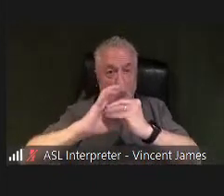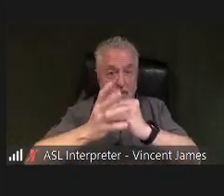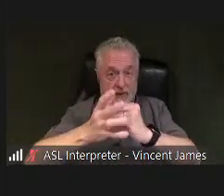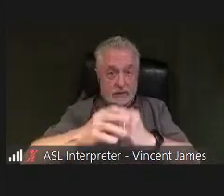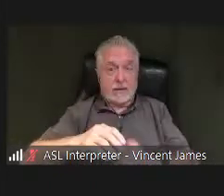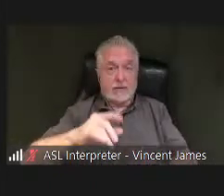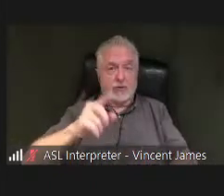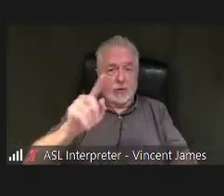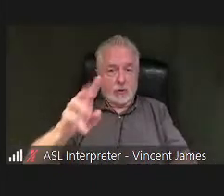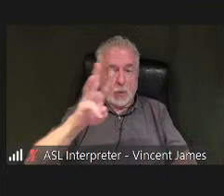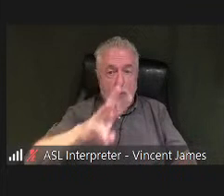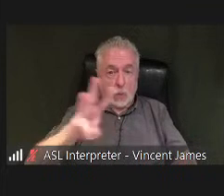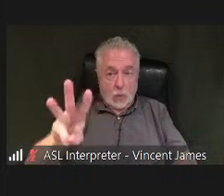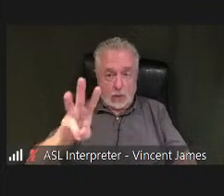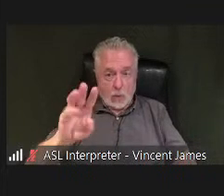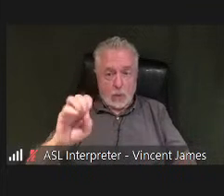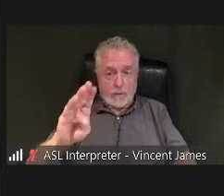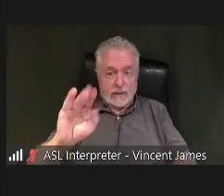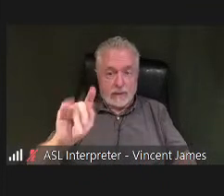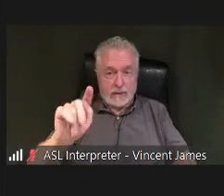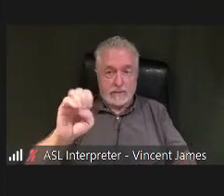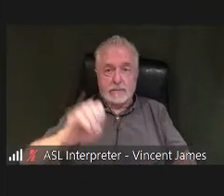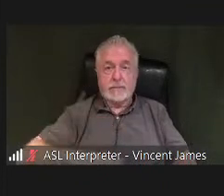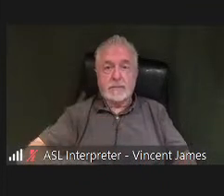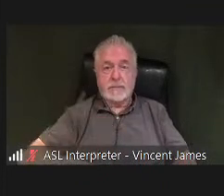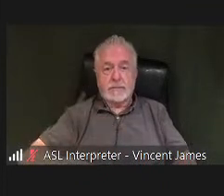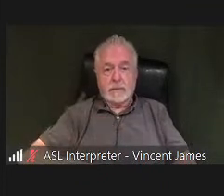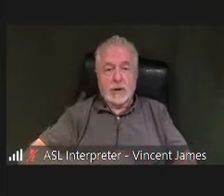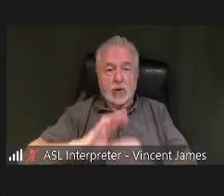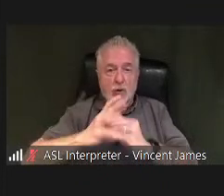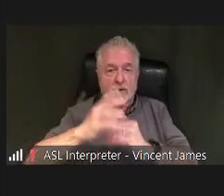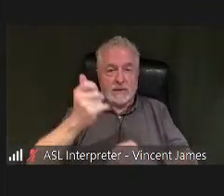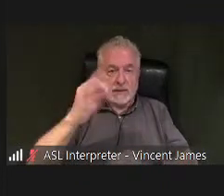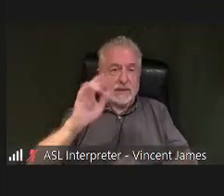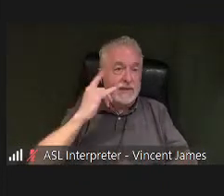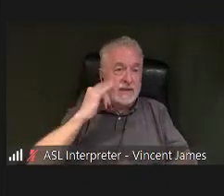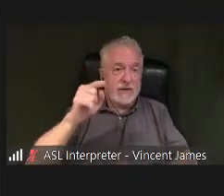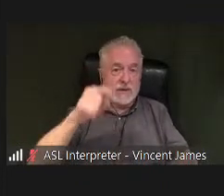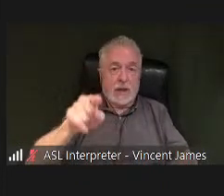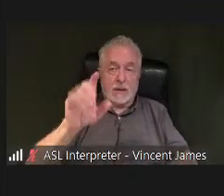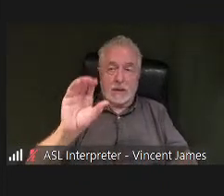If you go to the website of covid-19, California, the gov, you can get